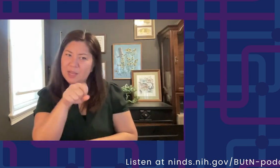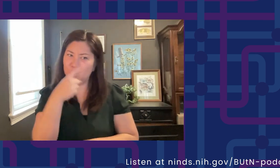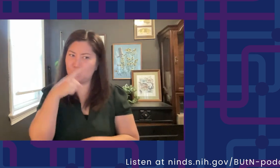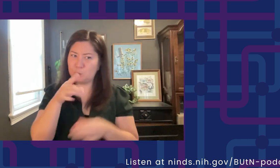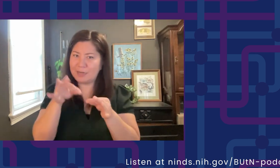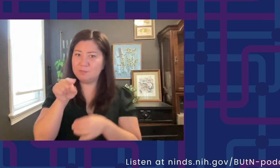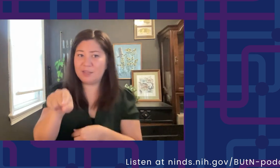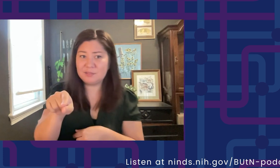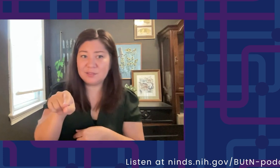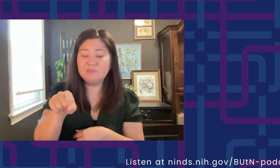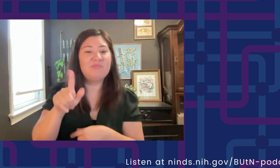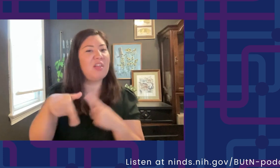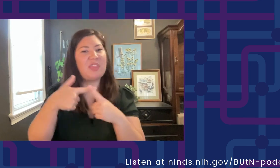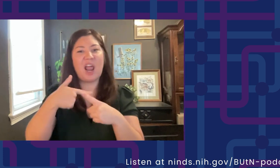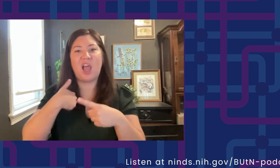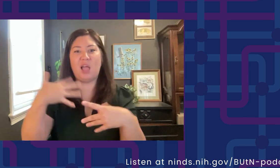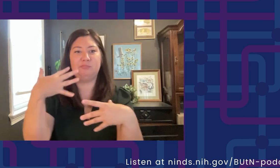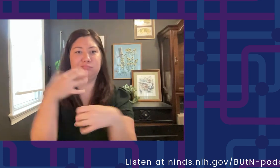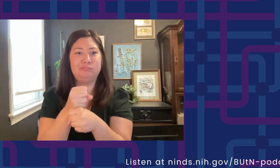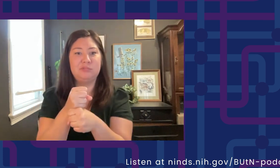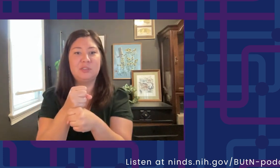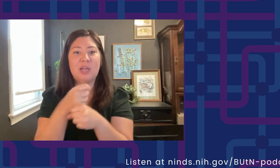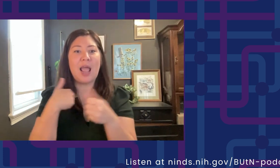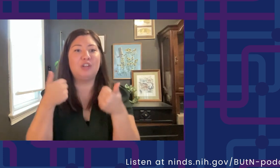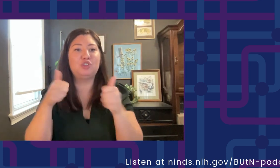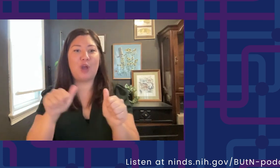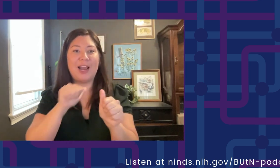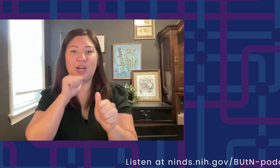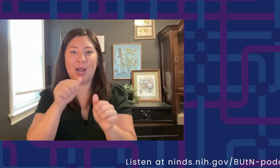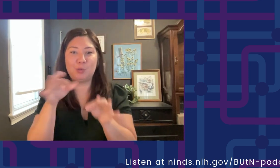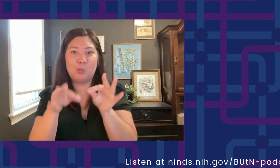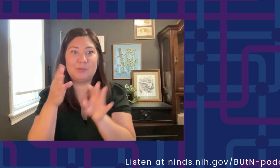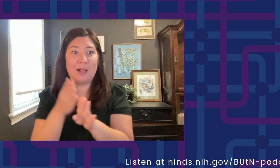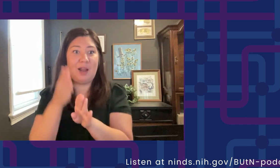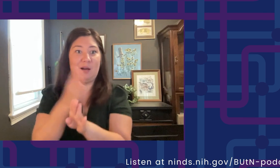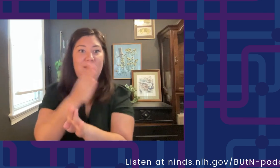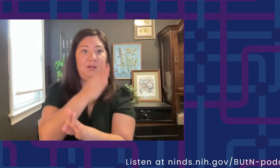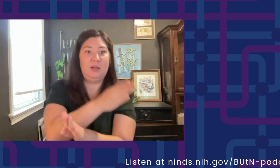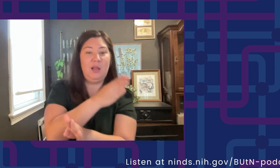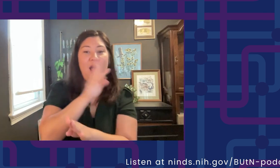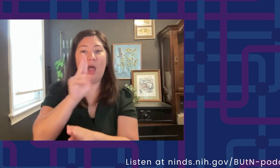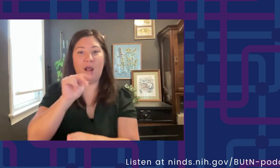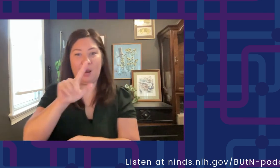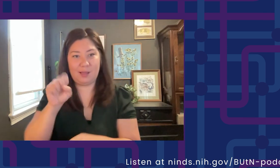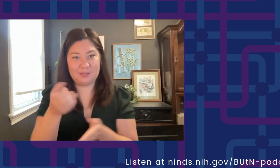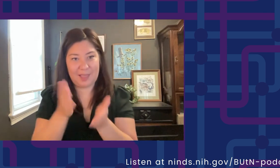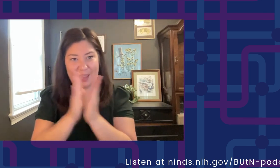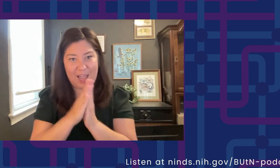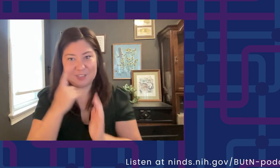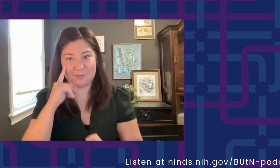And sometimes they'll say "No", and sometimes they'll say "Yes, please get into this." And I'll give them a concise answer.